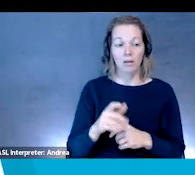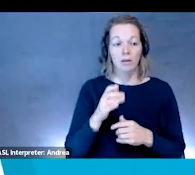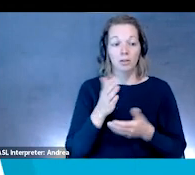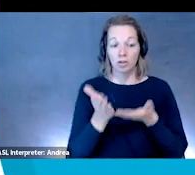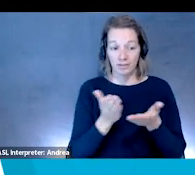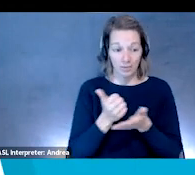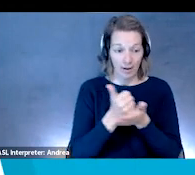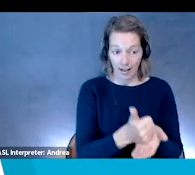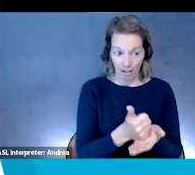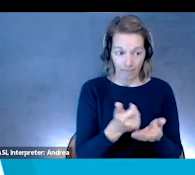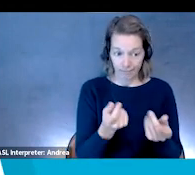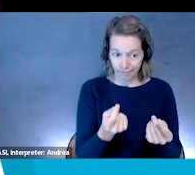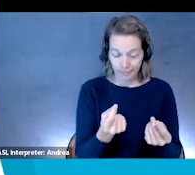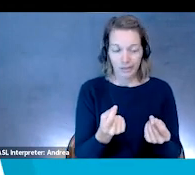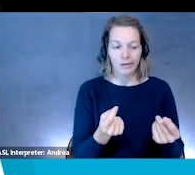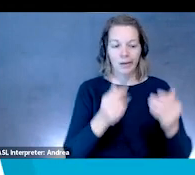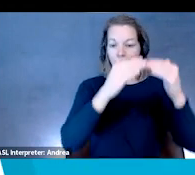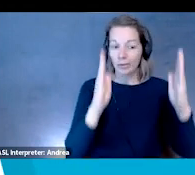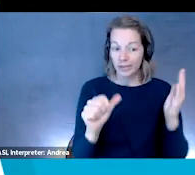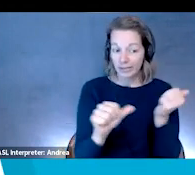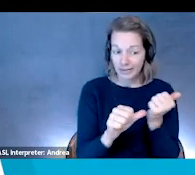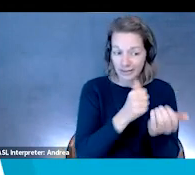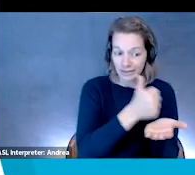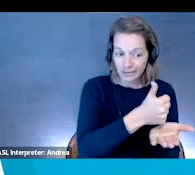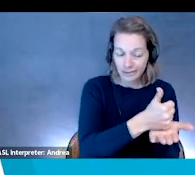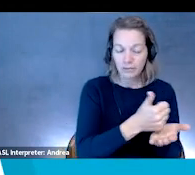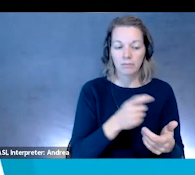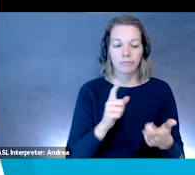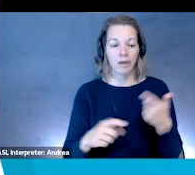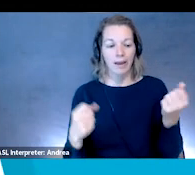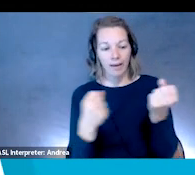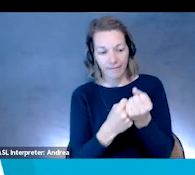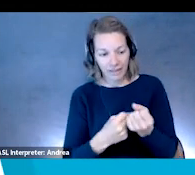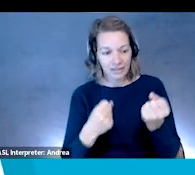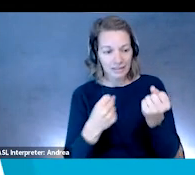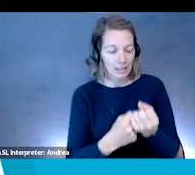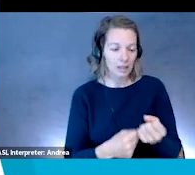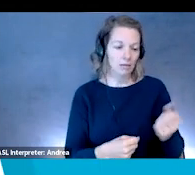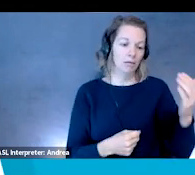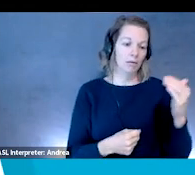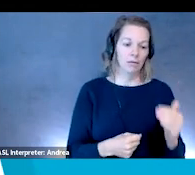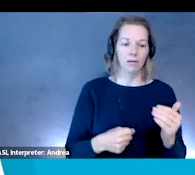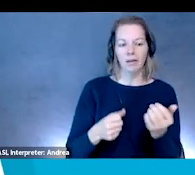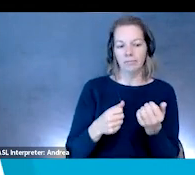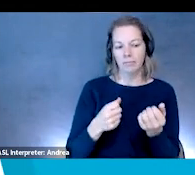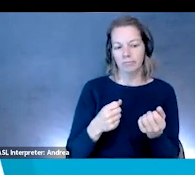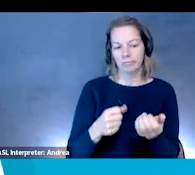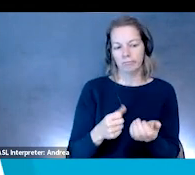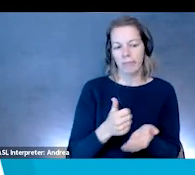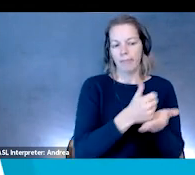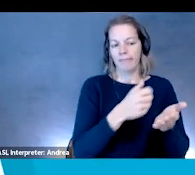LIMITED -- C IL. IT IS FUNDED BY THE